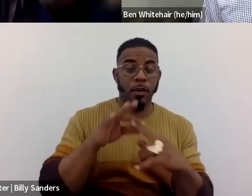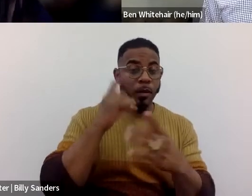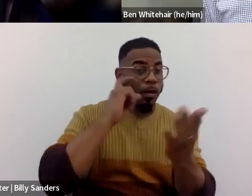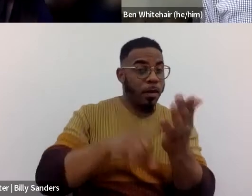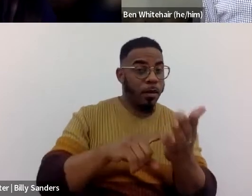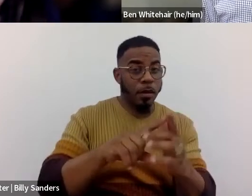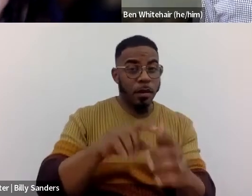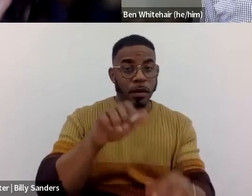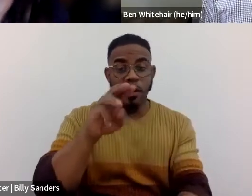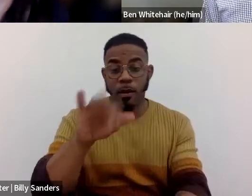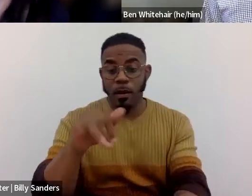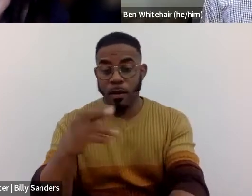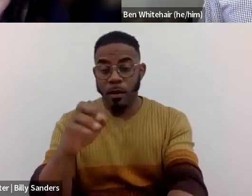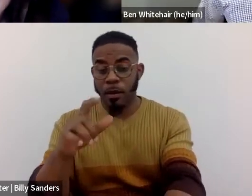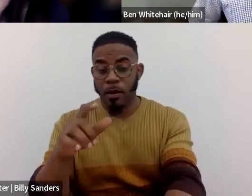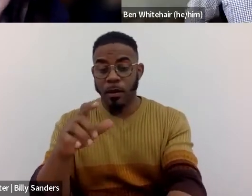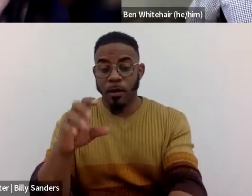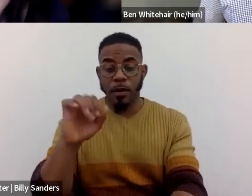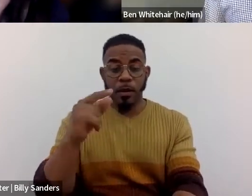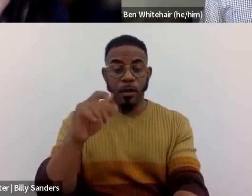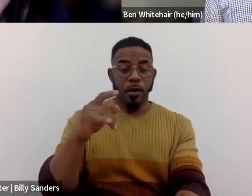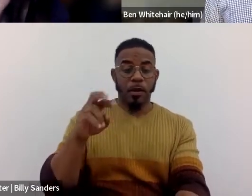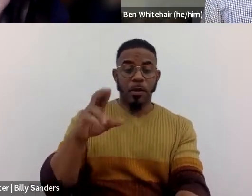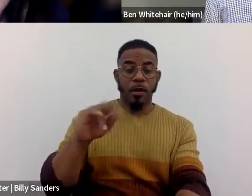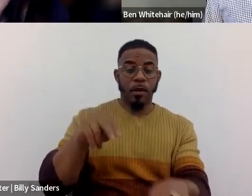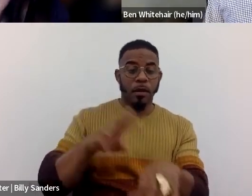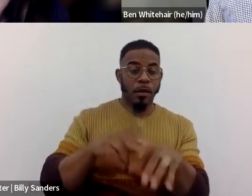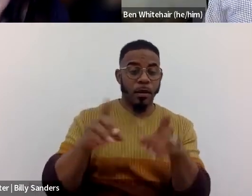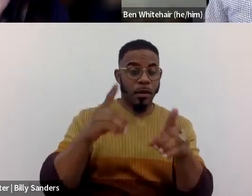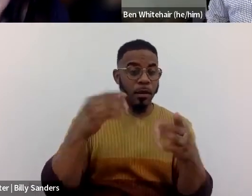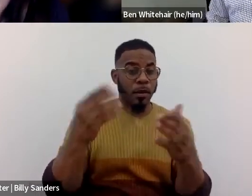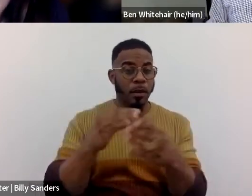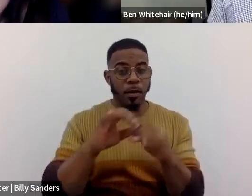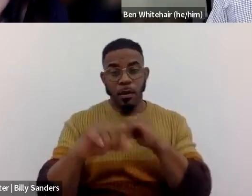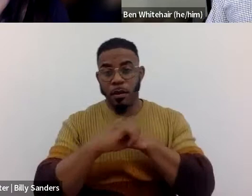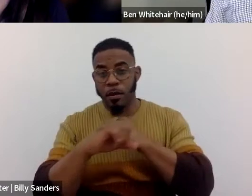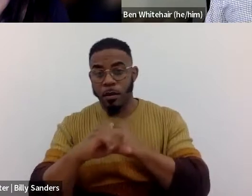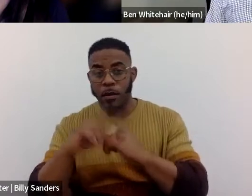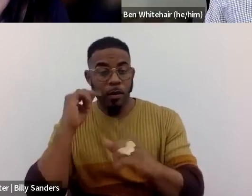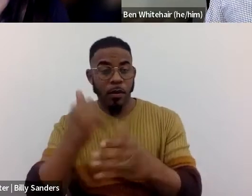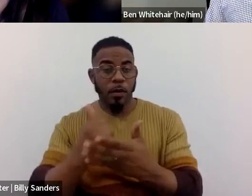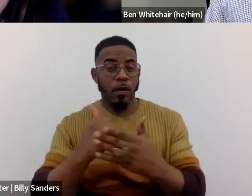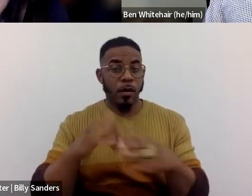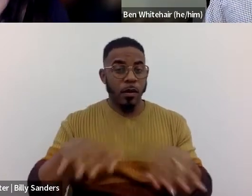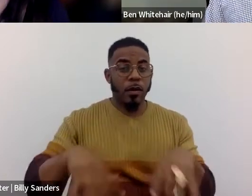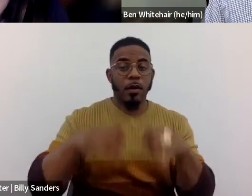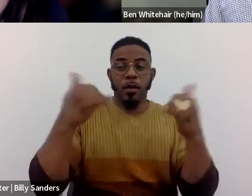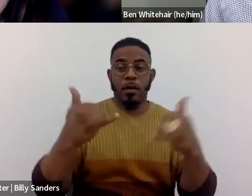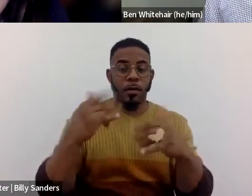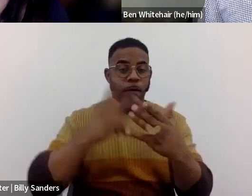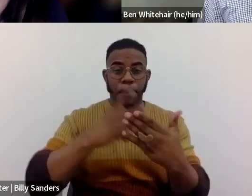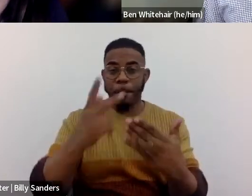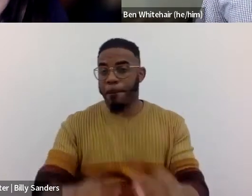to Amy Hall, SAG-AFTRA's National Director of News and Broadcast for helping us put together today's program.